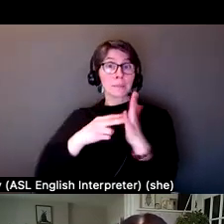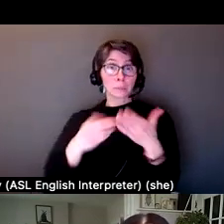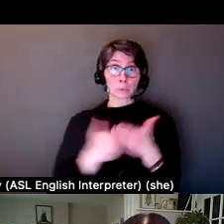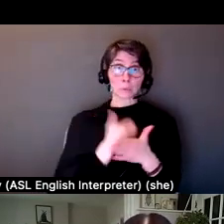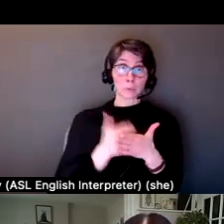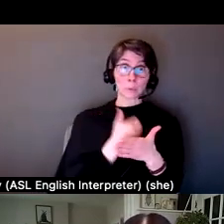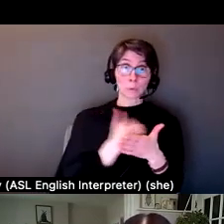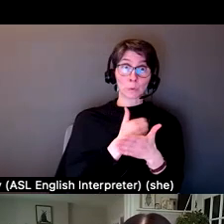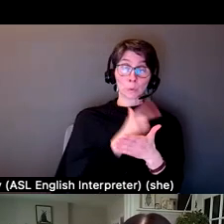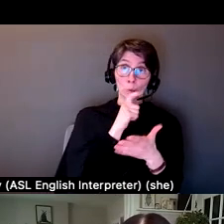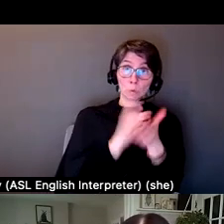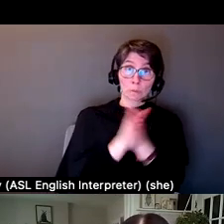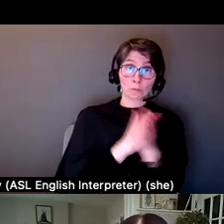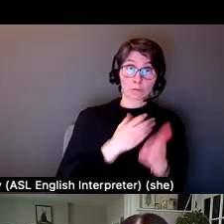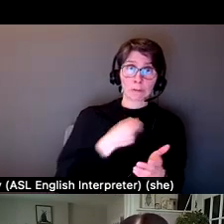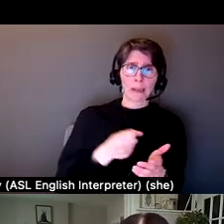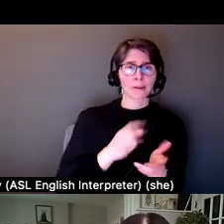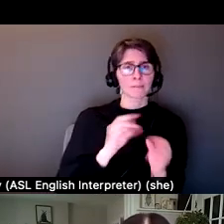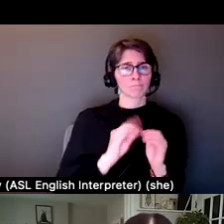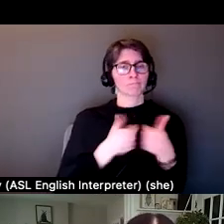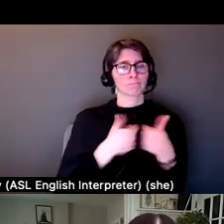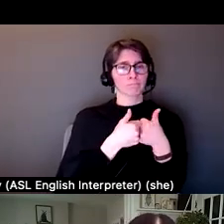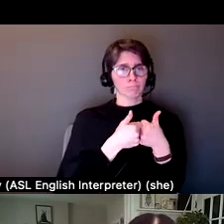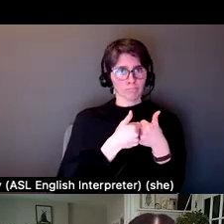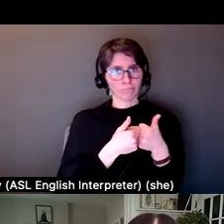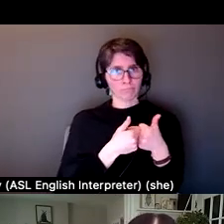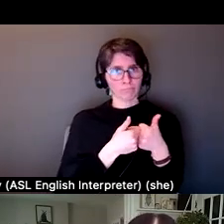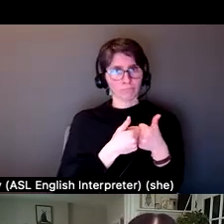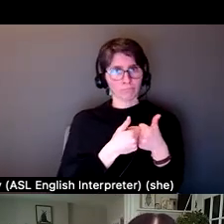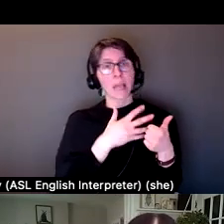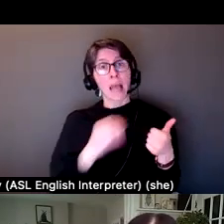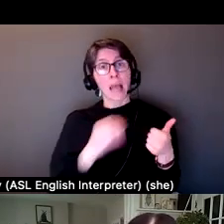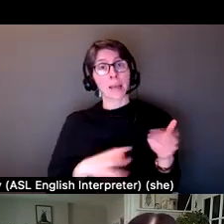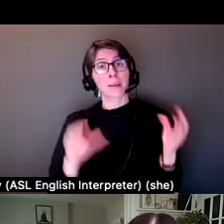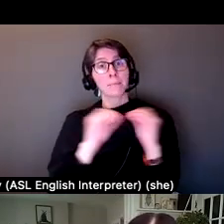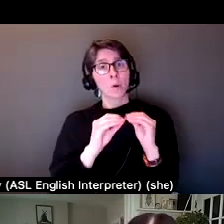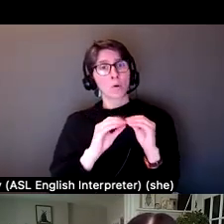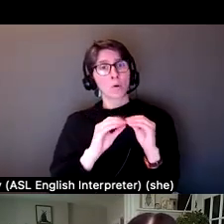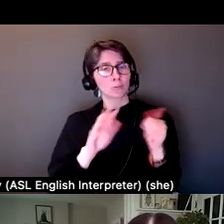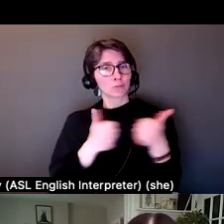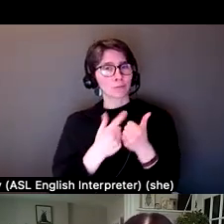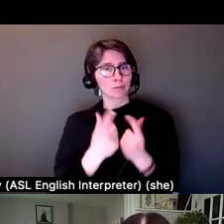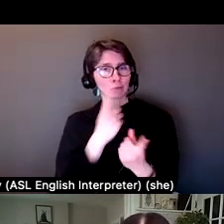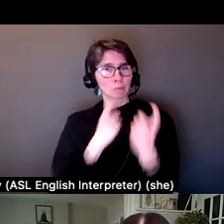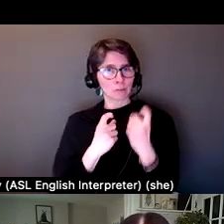and also more existential questions about what the industry will look like once these older